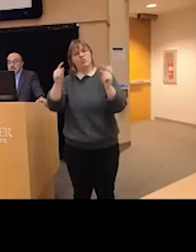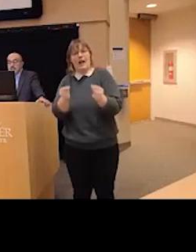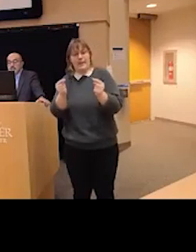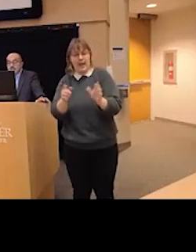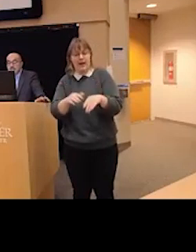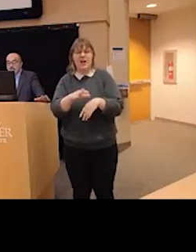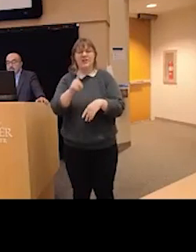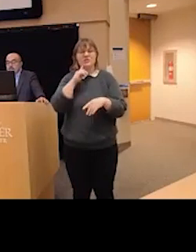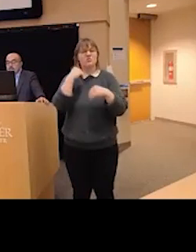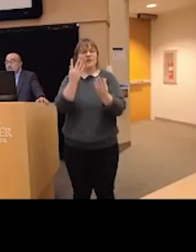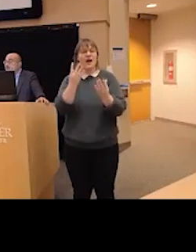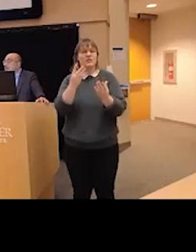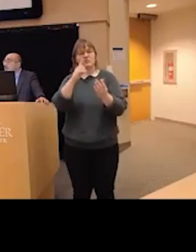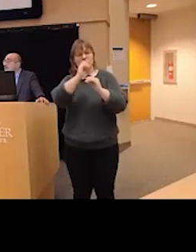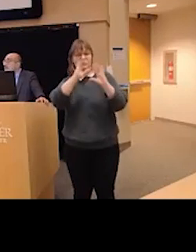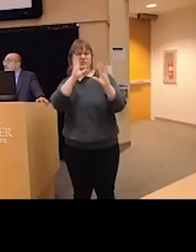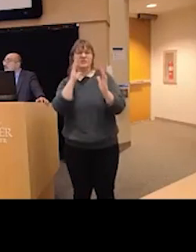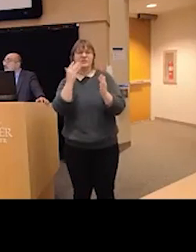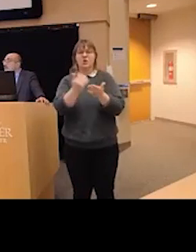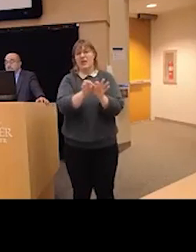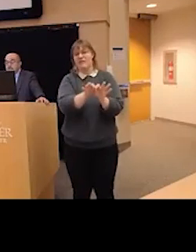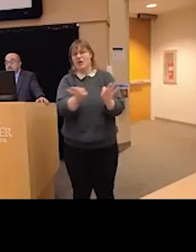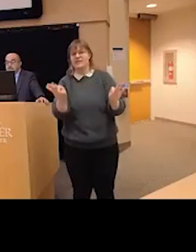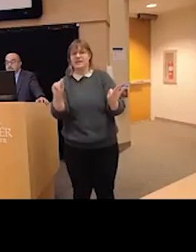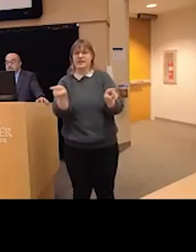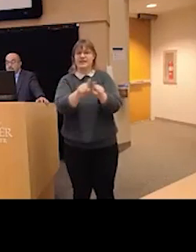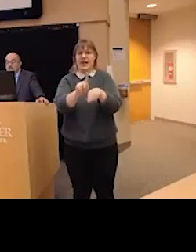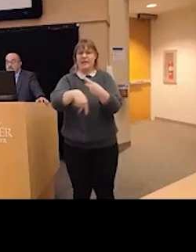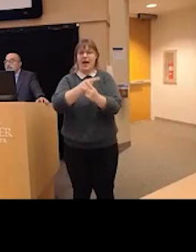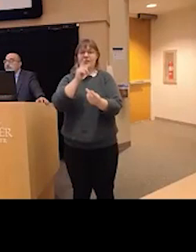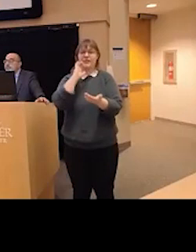sense that just another kind of rephrasing of that same kind of diagram um and there's